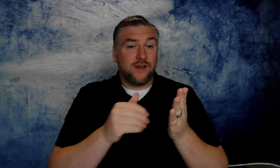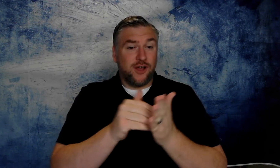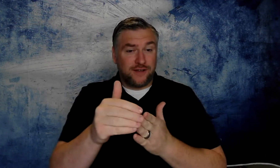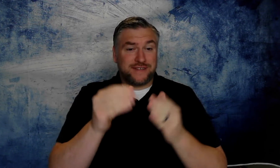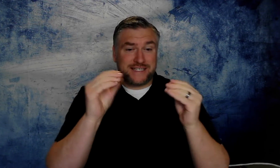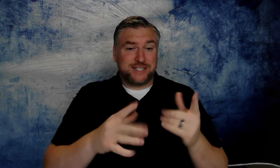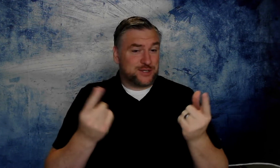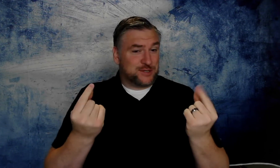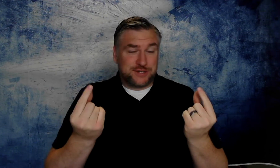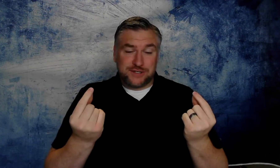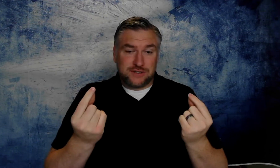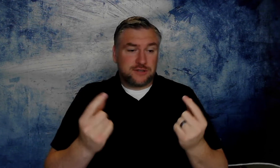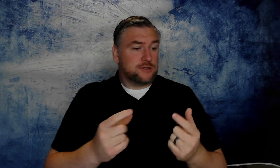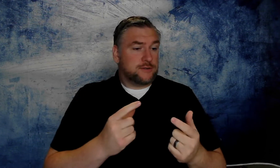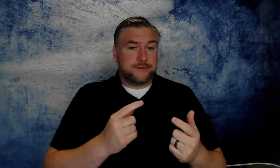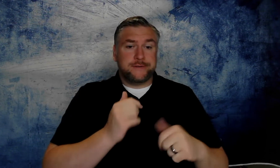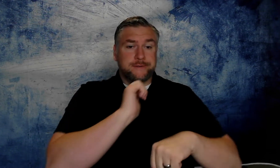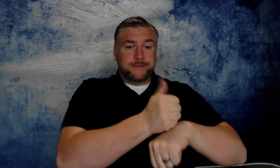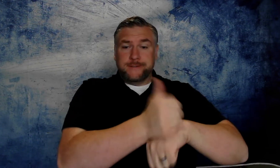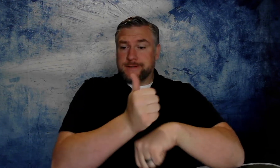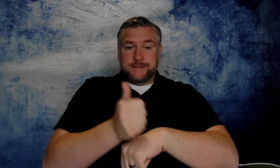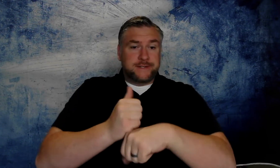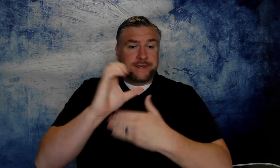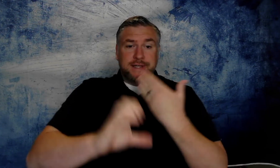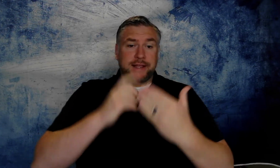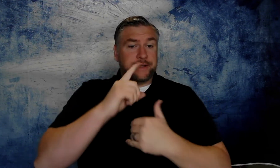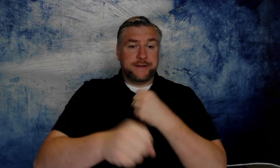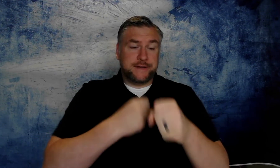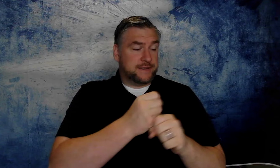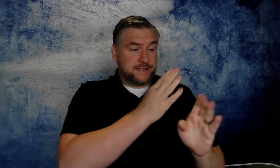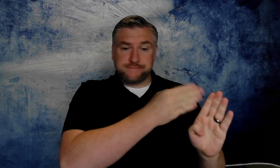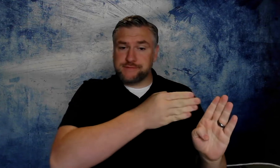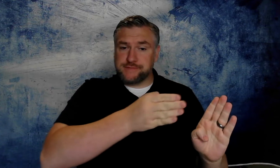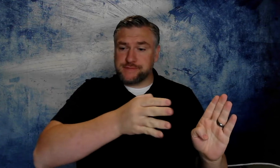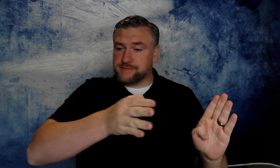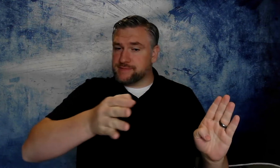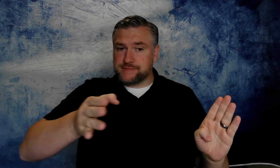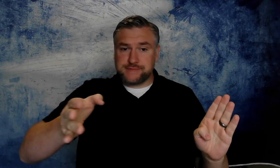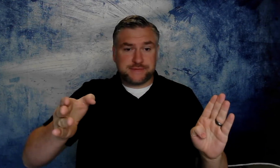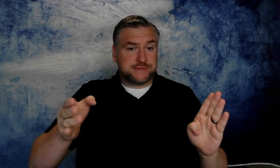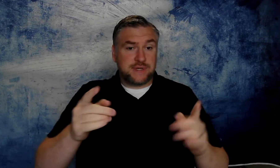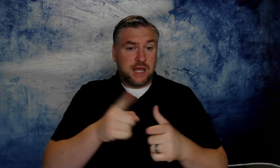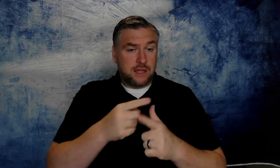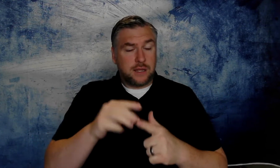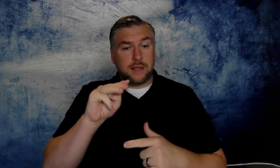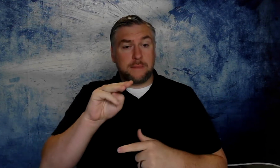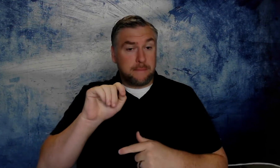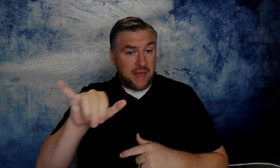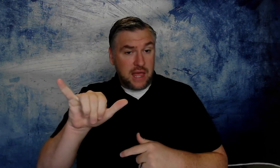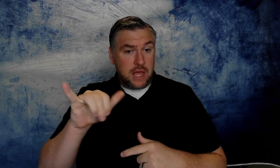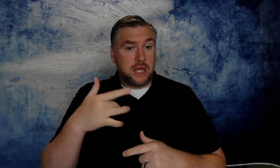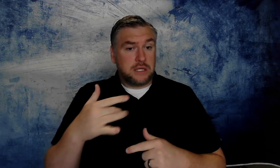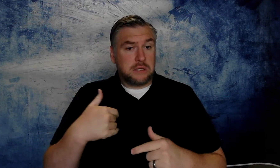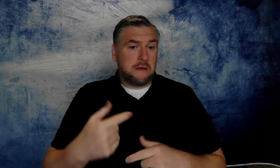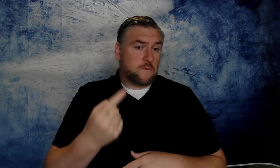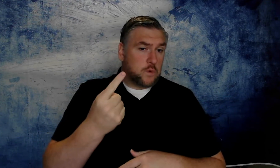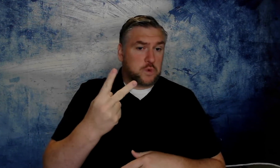yourself some flexibility, some buffer. So often we set a calendar for a year and you know May has